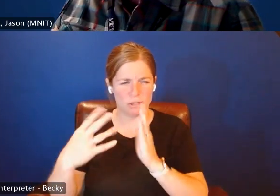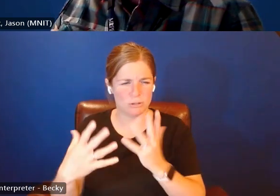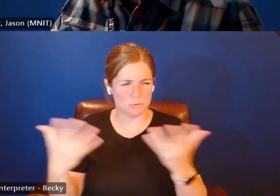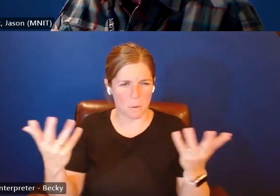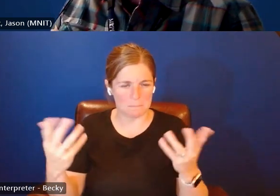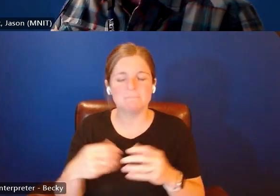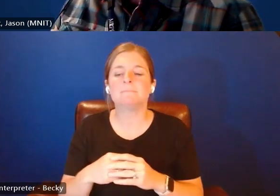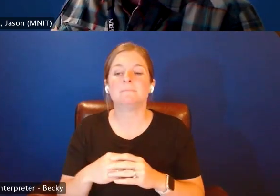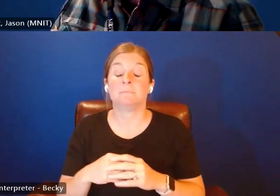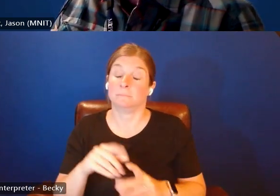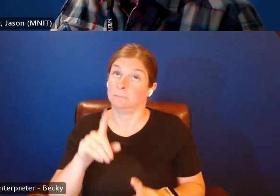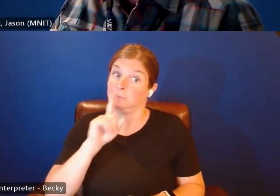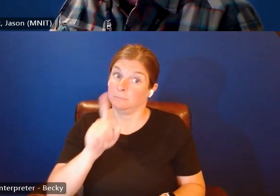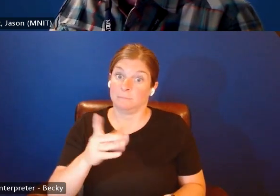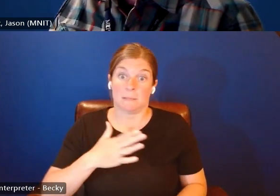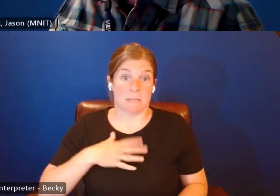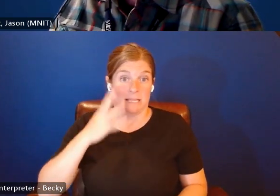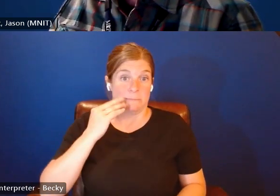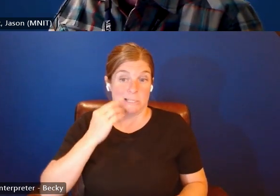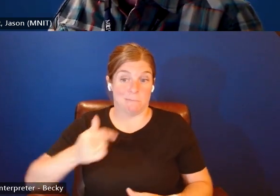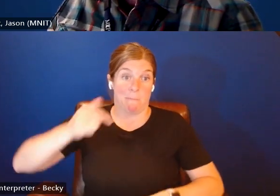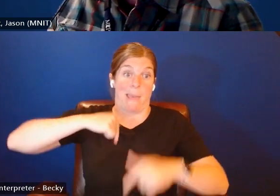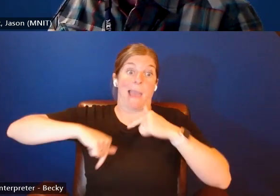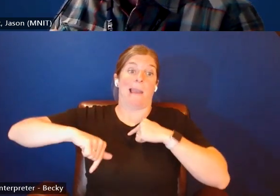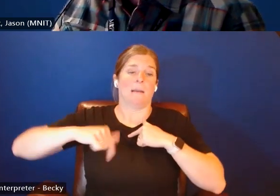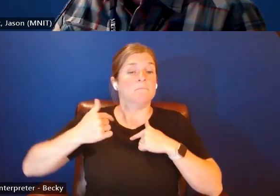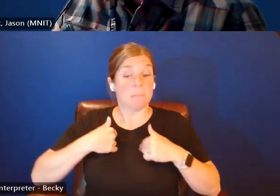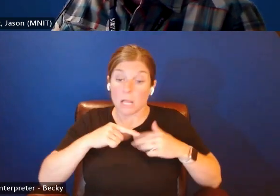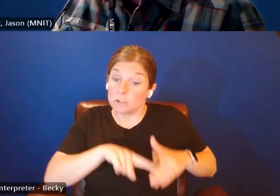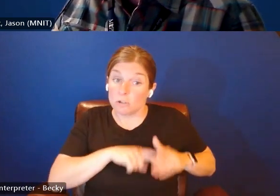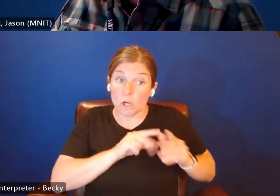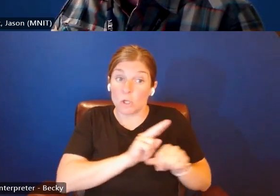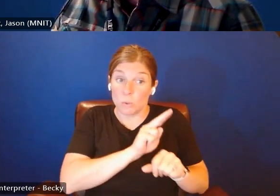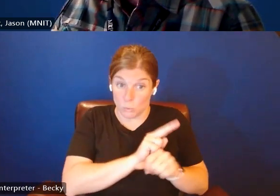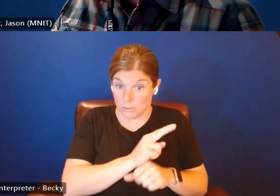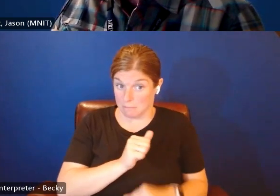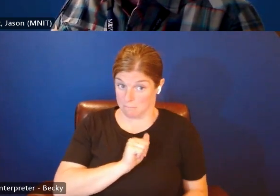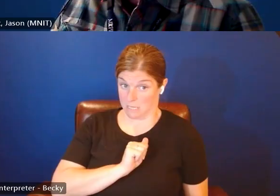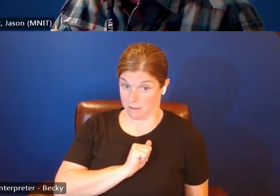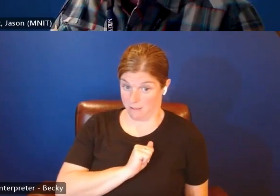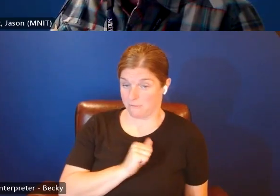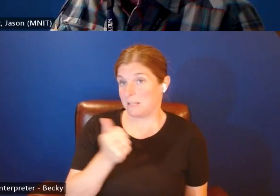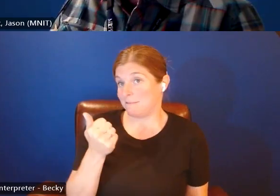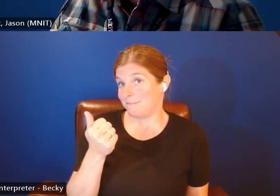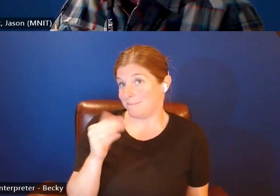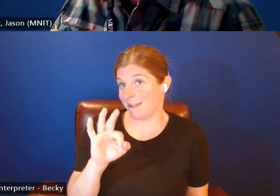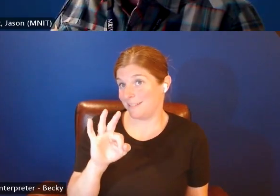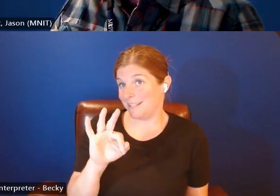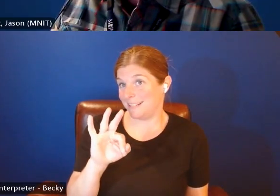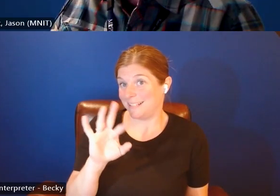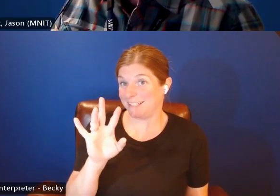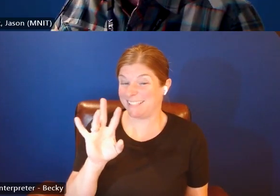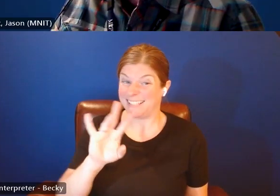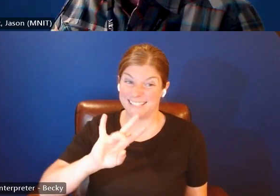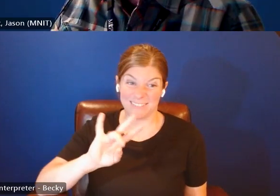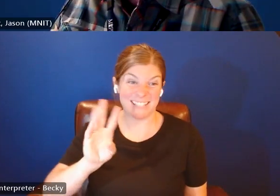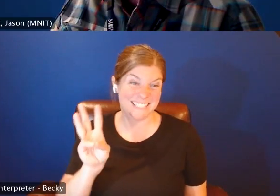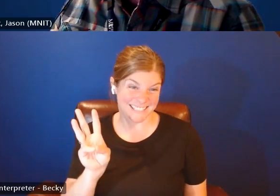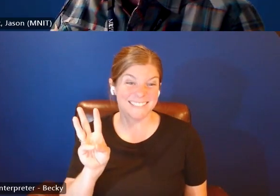I started using a screen reader in 1976.